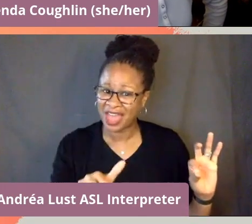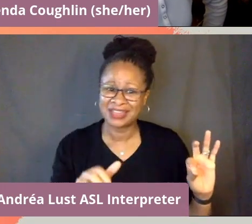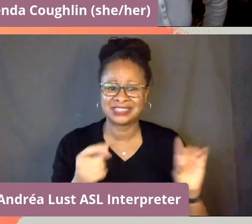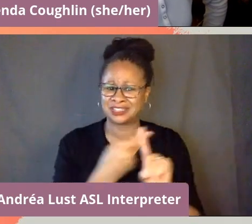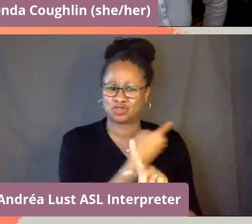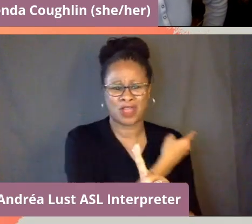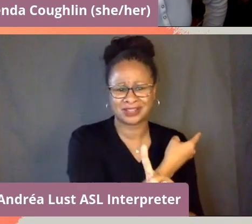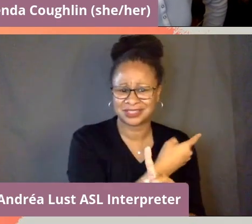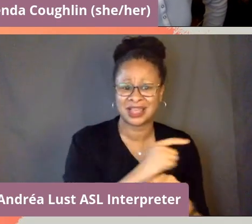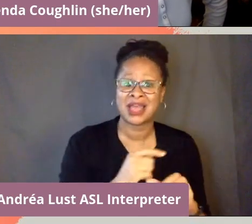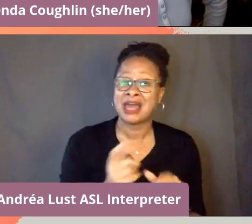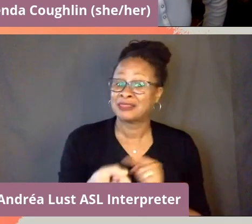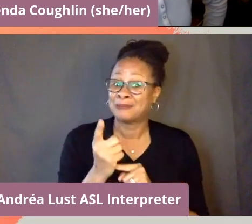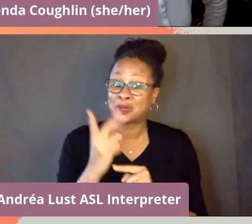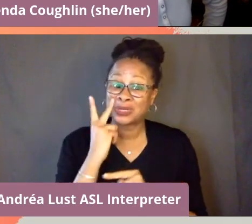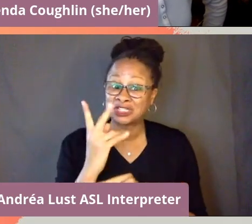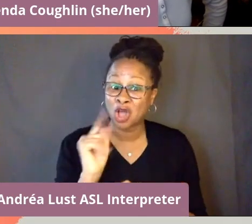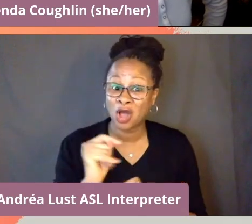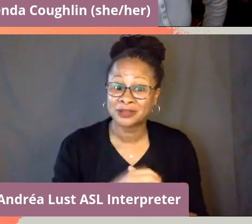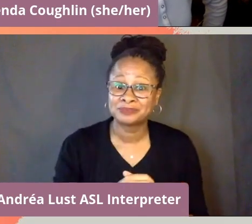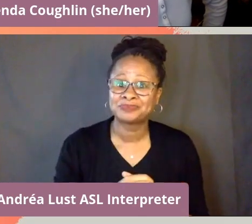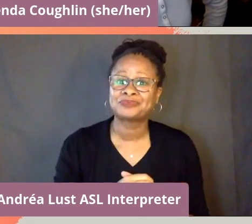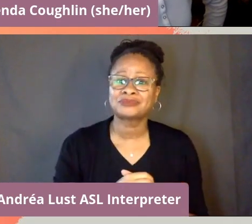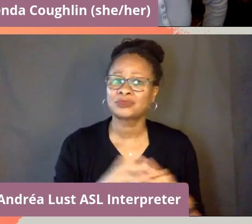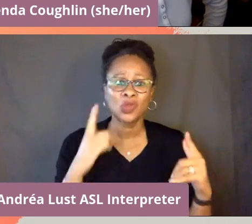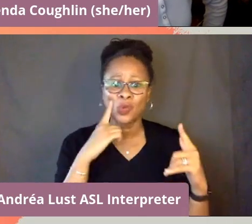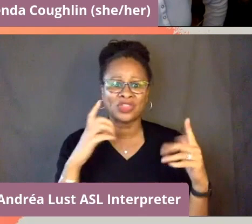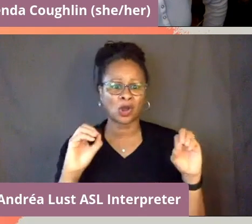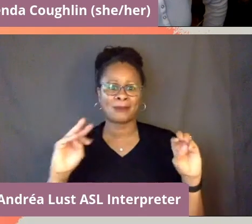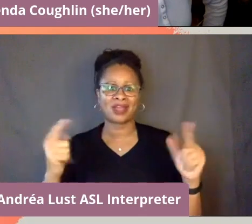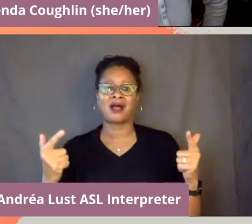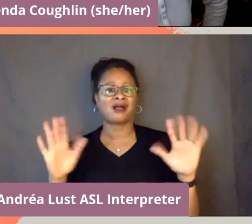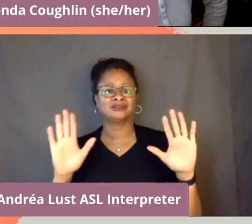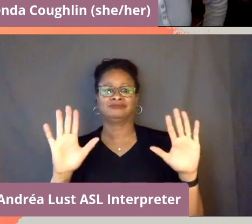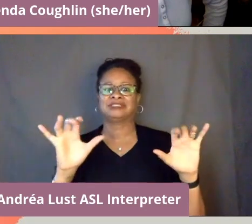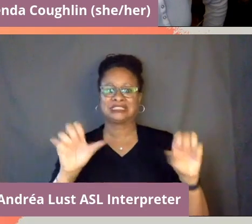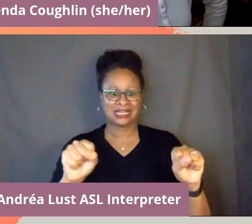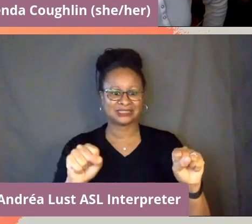The minute we saw it, we all were like, oh, my god. We have to do all the titles like that.